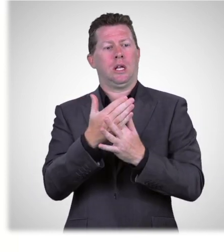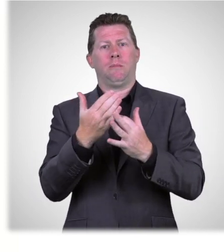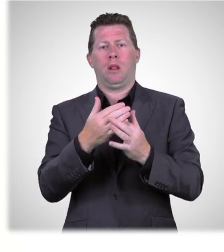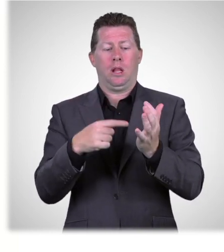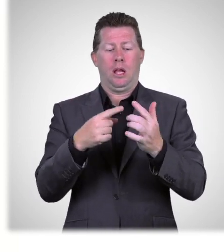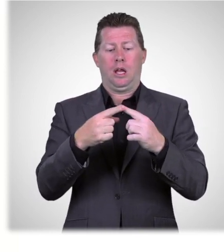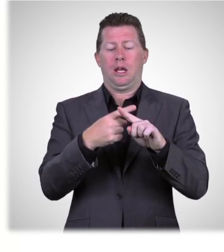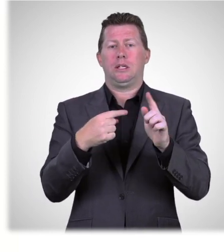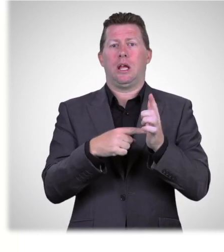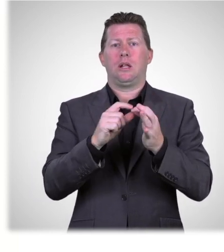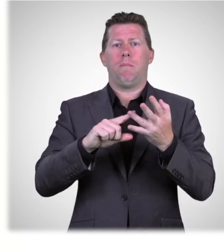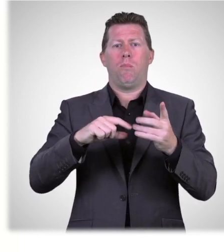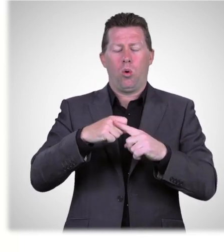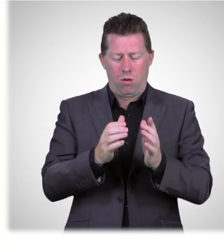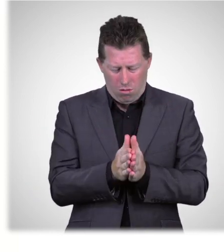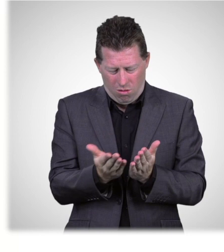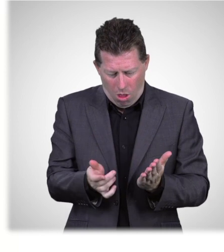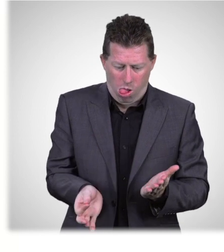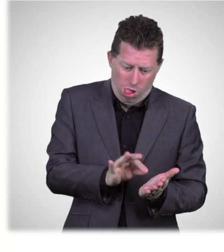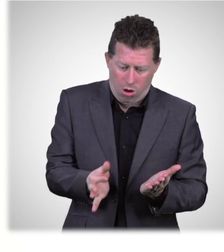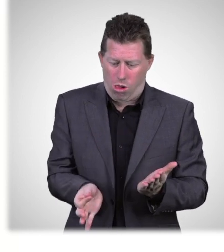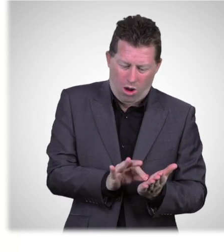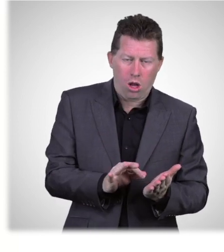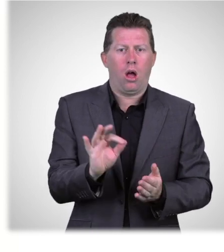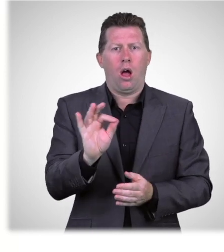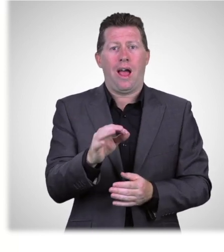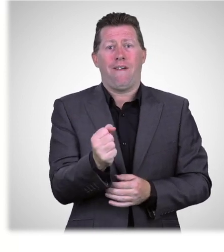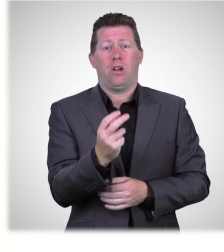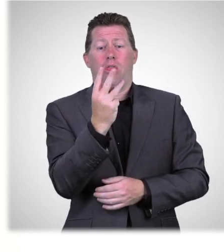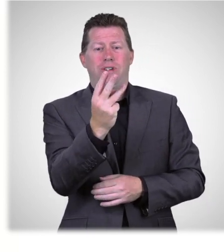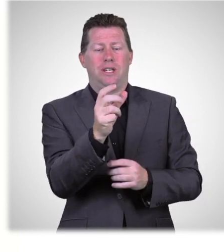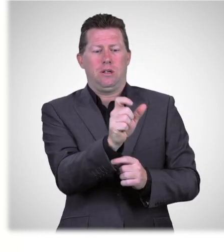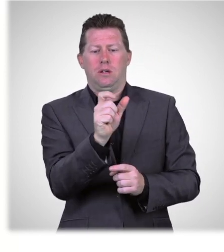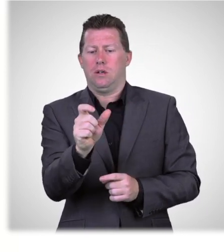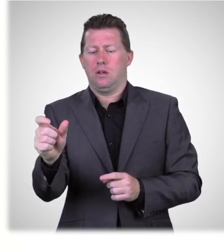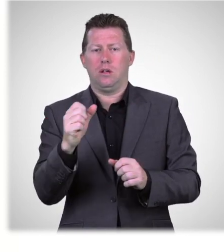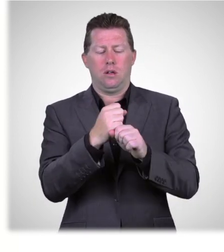than a traditional textbook. The eBook is going to have three chapters, a glossary, a diagram,